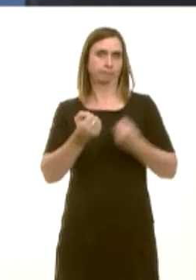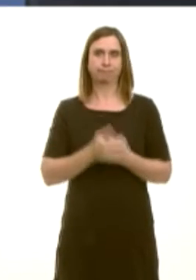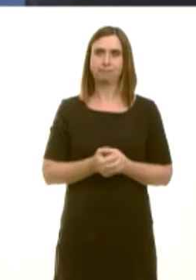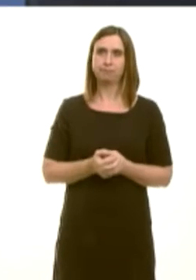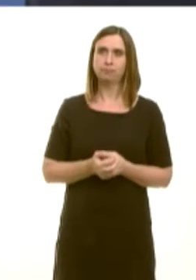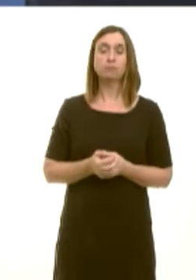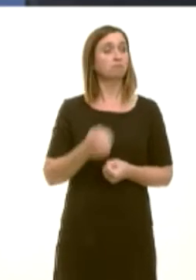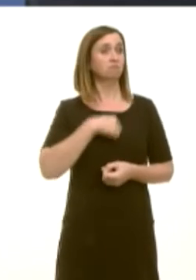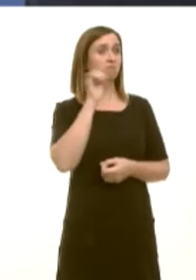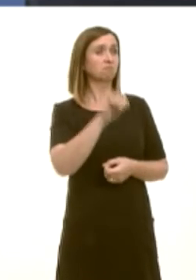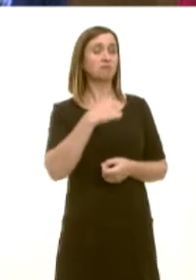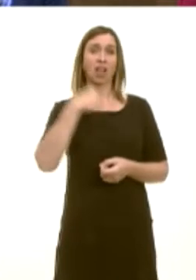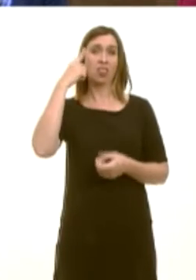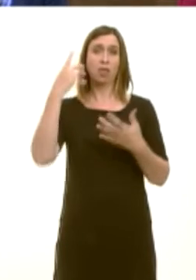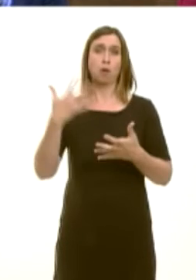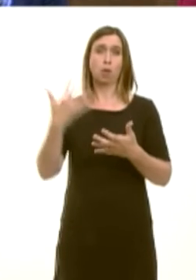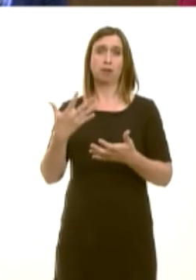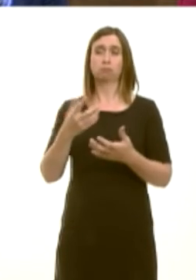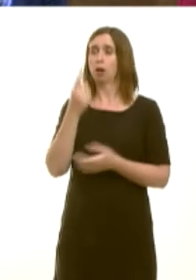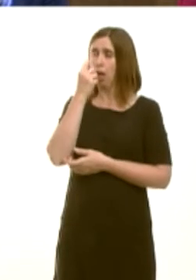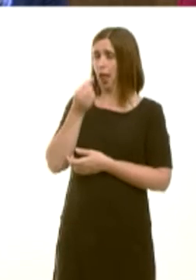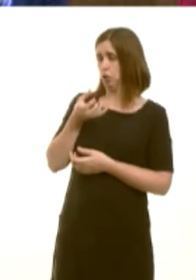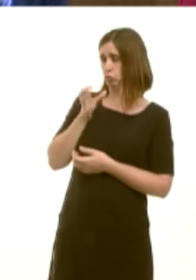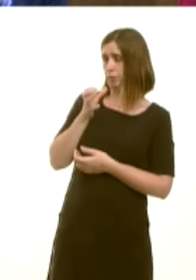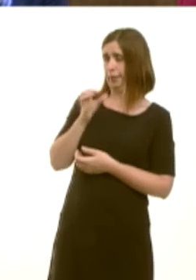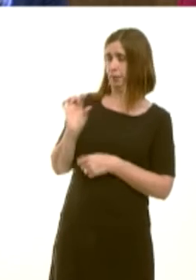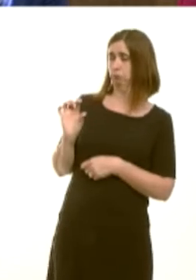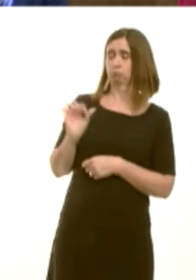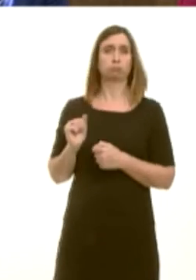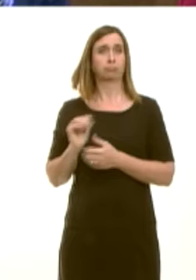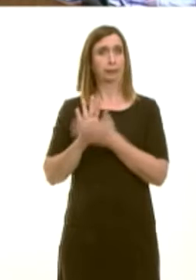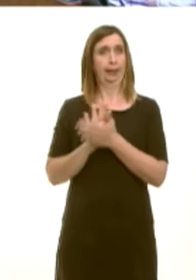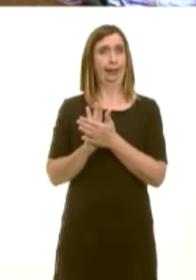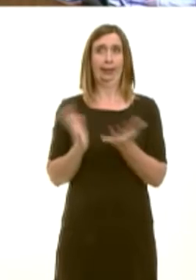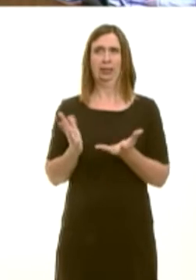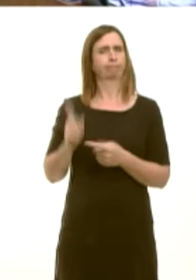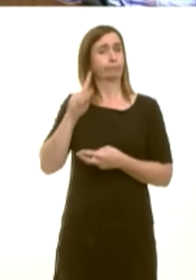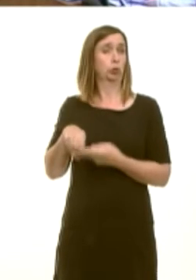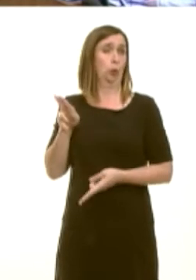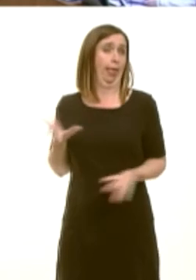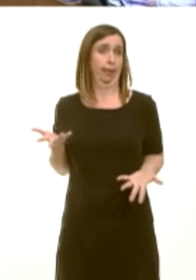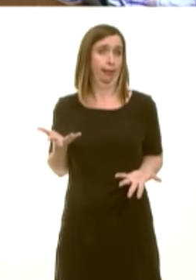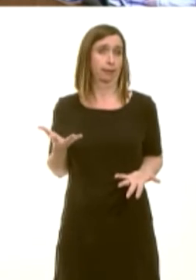current limit is too high. I was in Scotland in February and, discussing the issue with